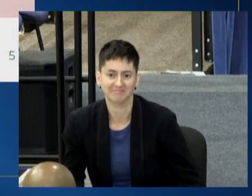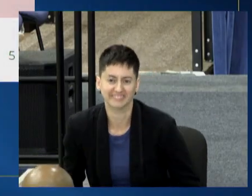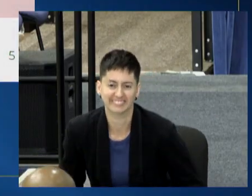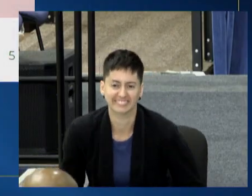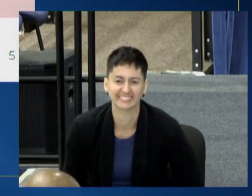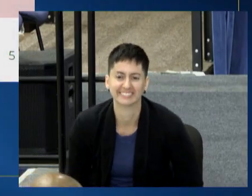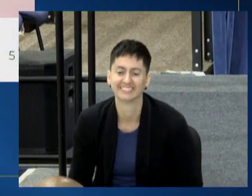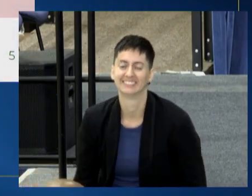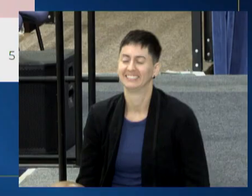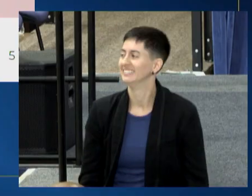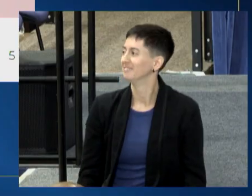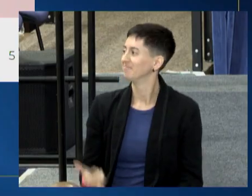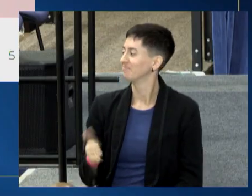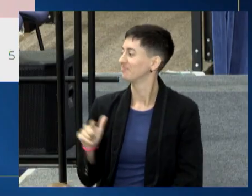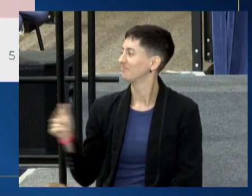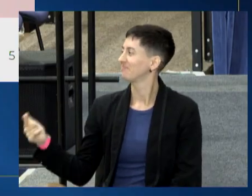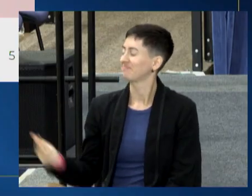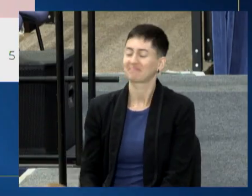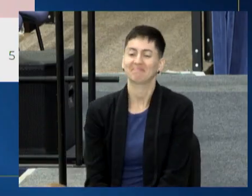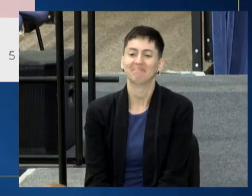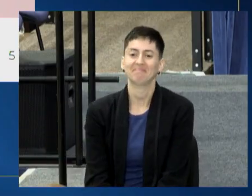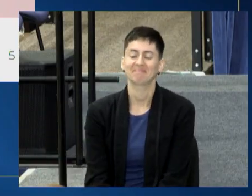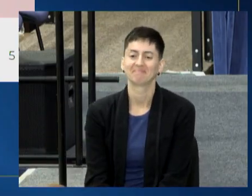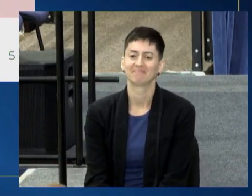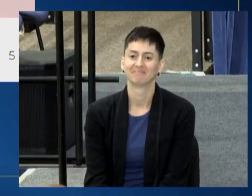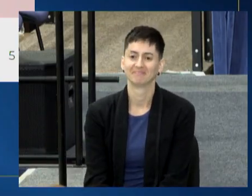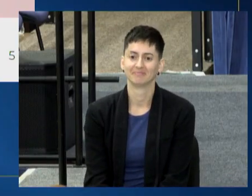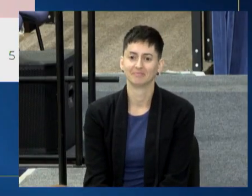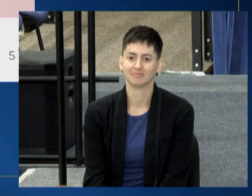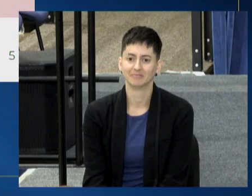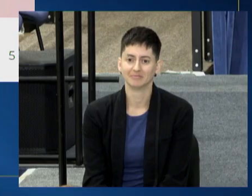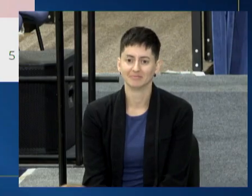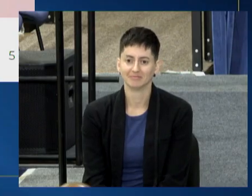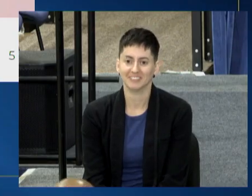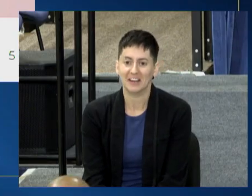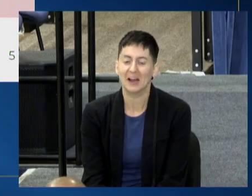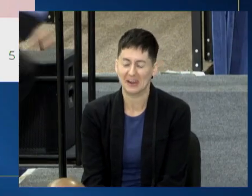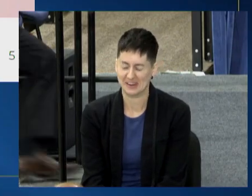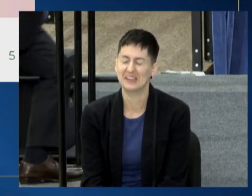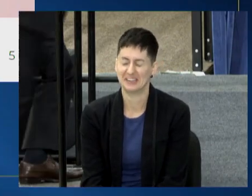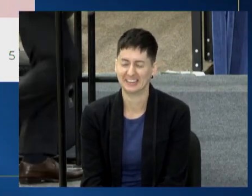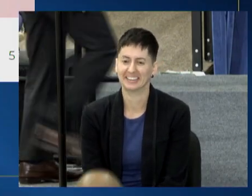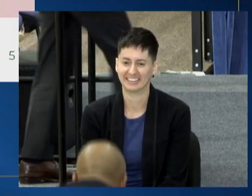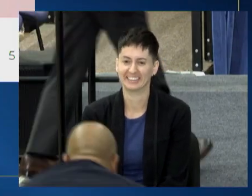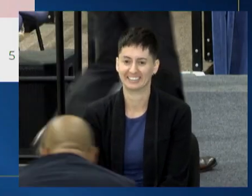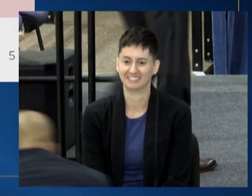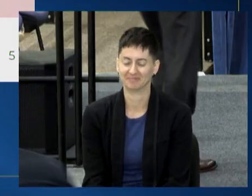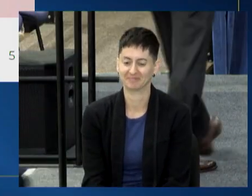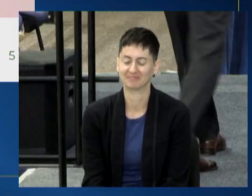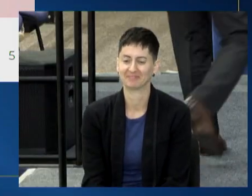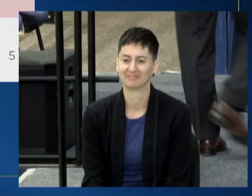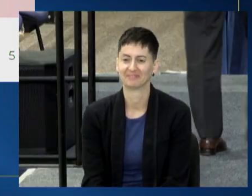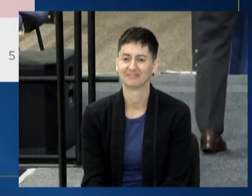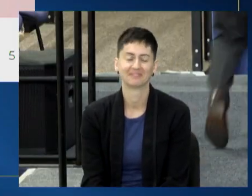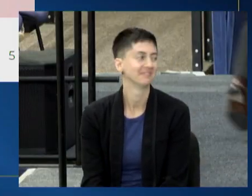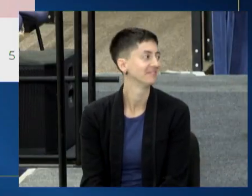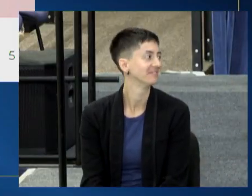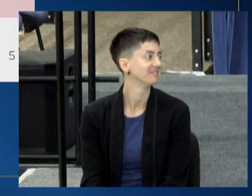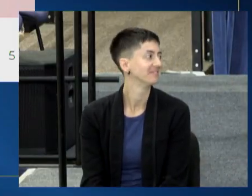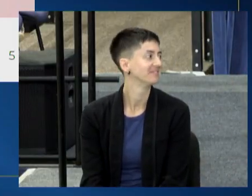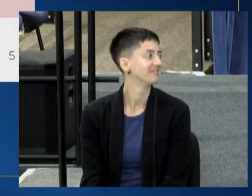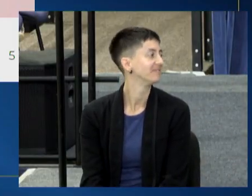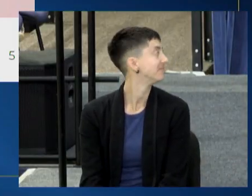Xavier Avat: